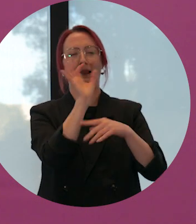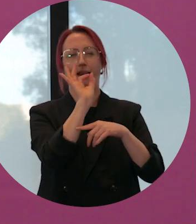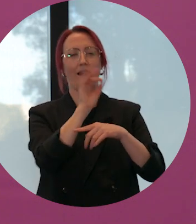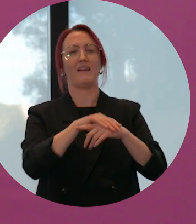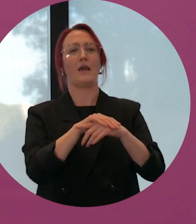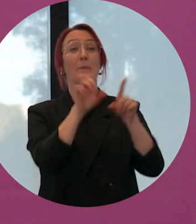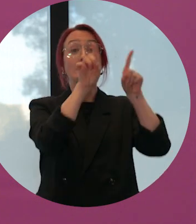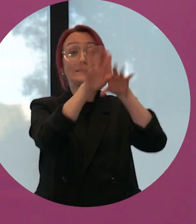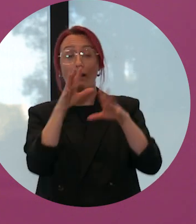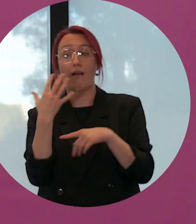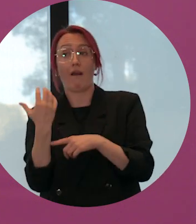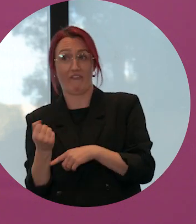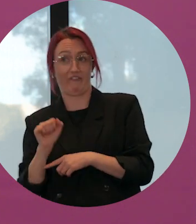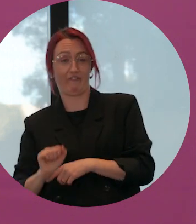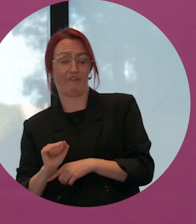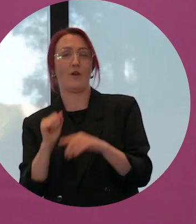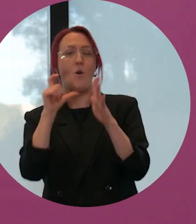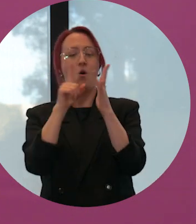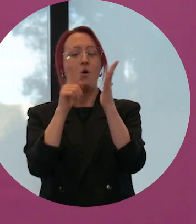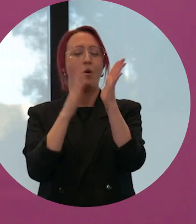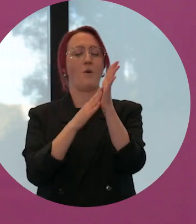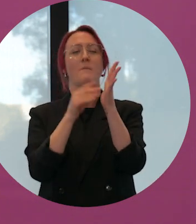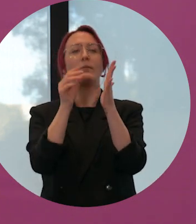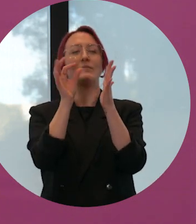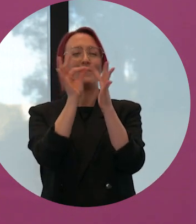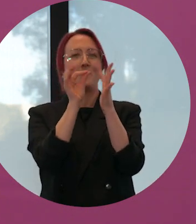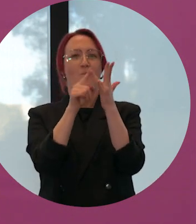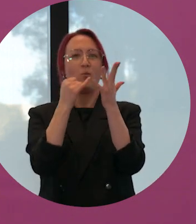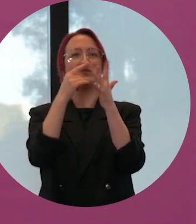Composites, particularly carbon fibre reinforced thermoset